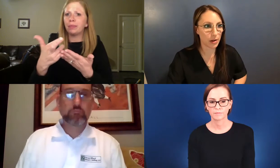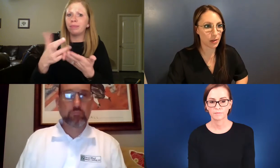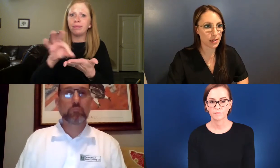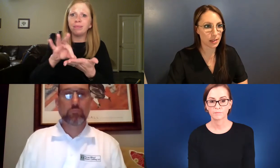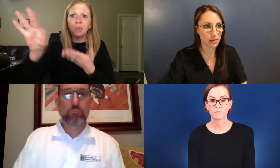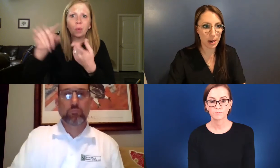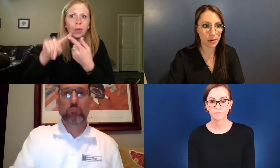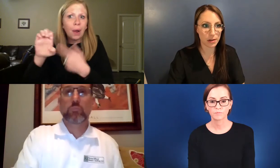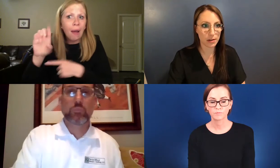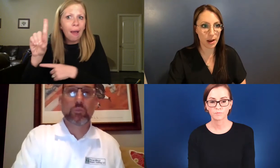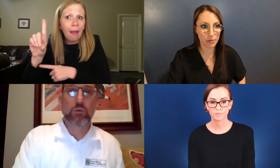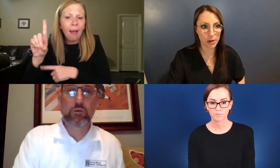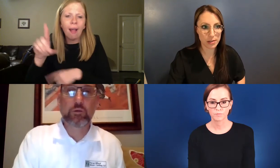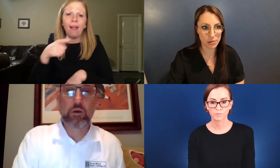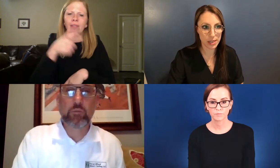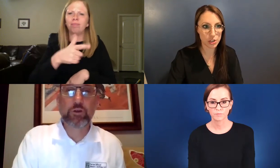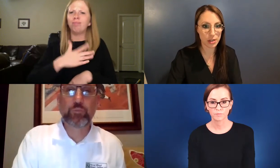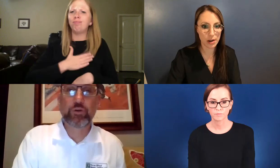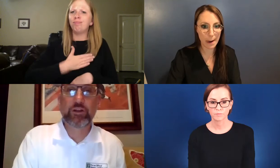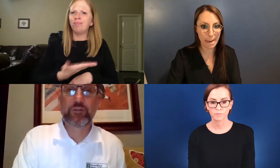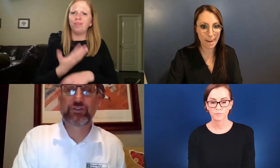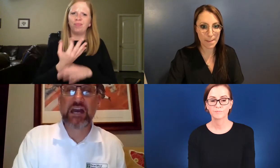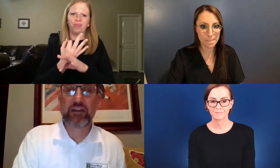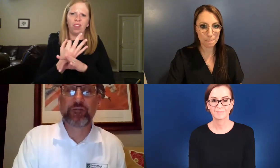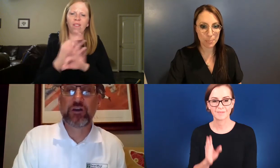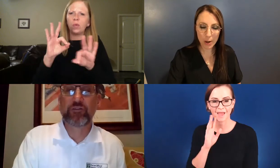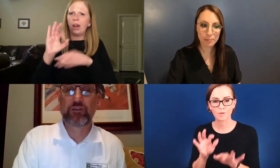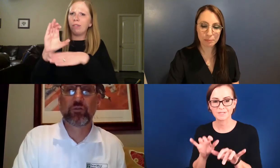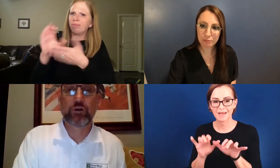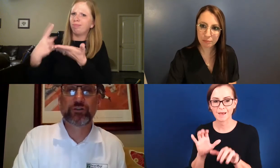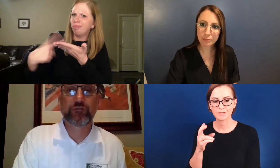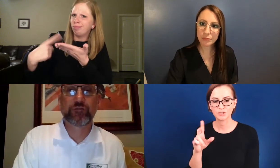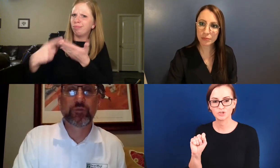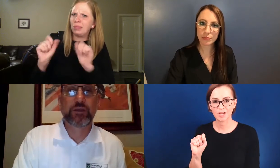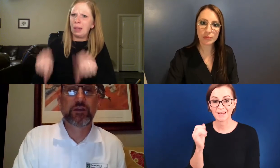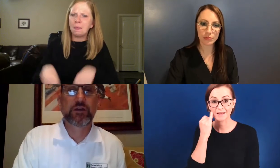I know that he said, he's happy to have a free consultation- I'm gonna put it in the chat, if you have a legal question for me,